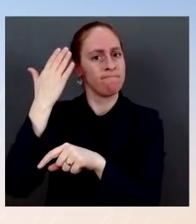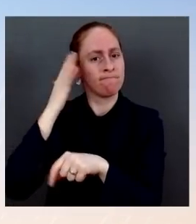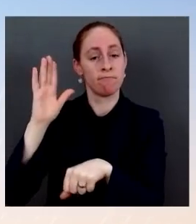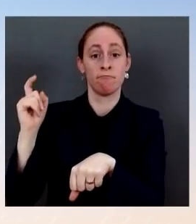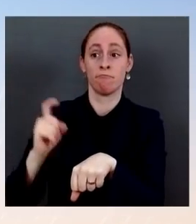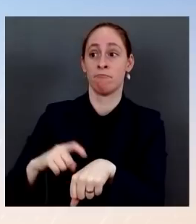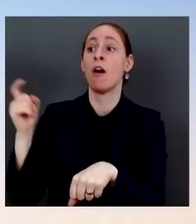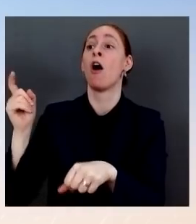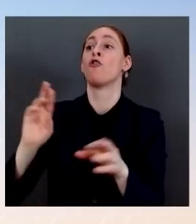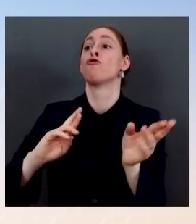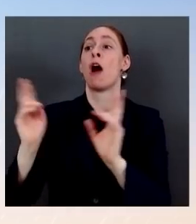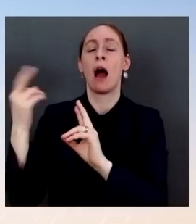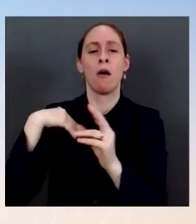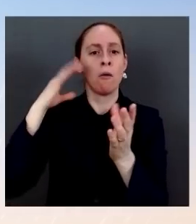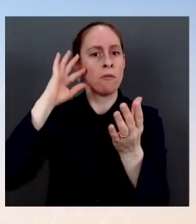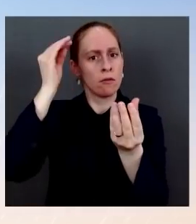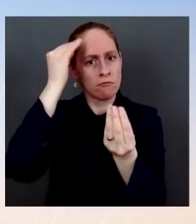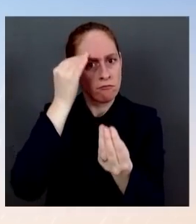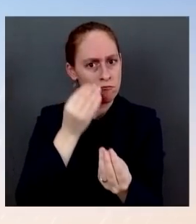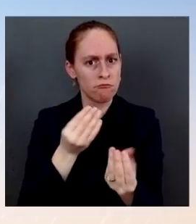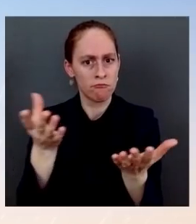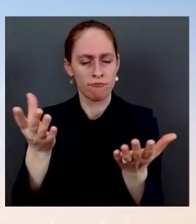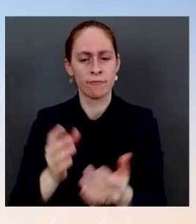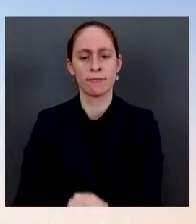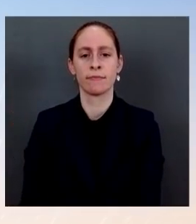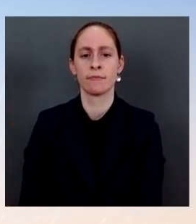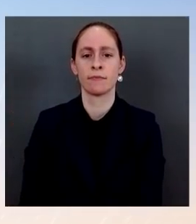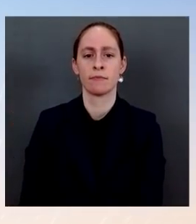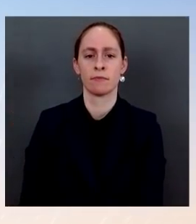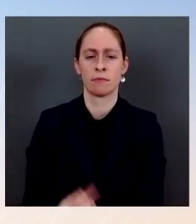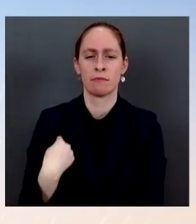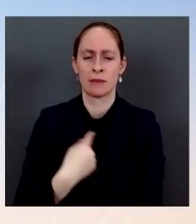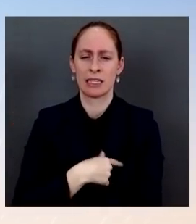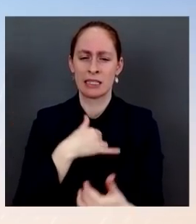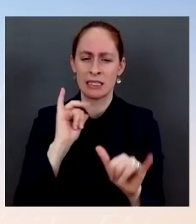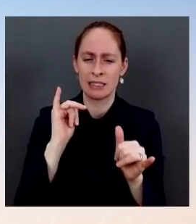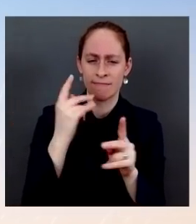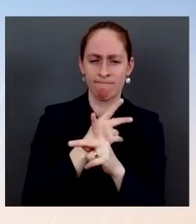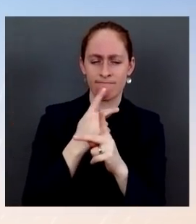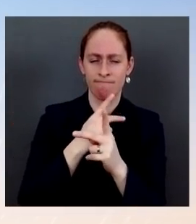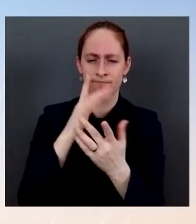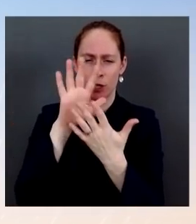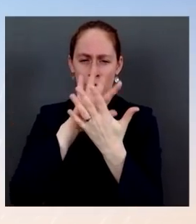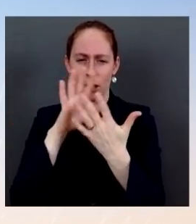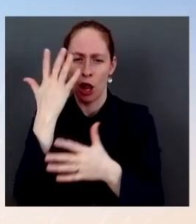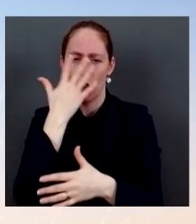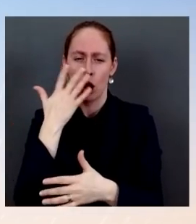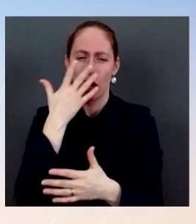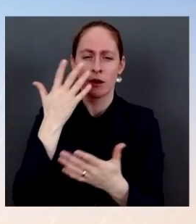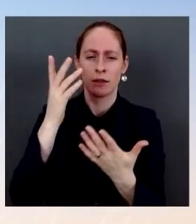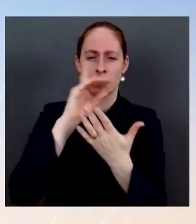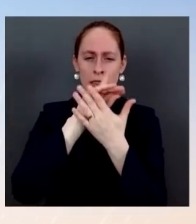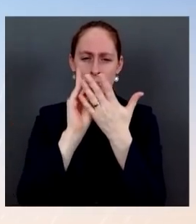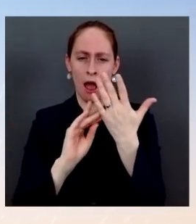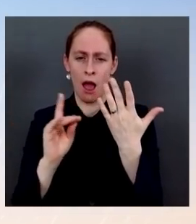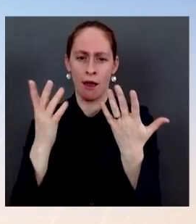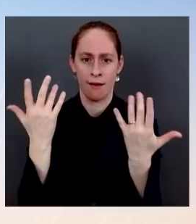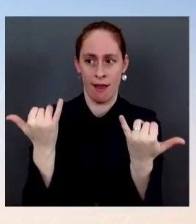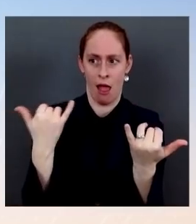finalizing the design of the website. We're obviously not going to put the website up until there are tests available. The Press: Okay. And then, just one final topic.